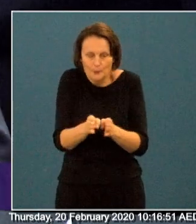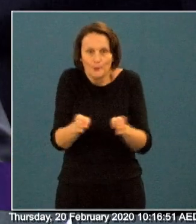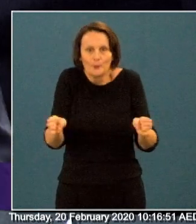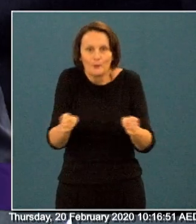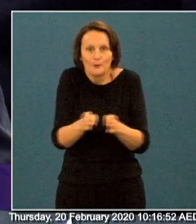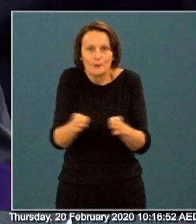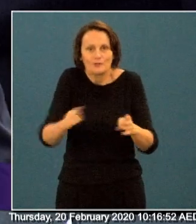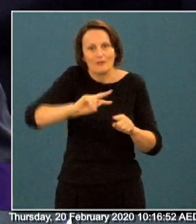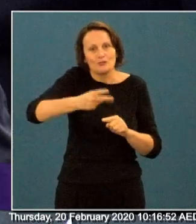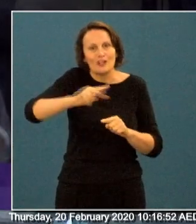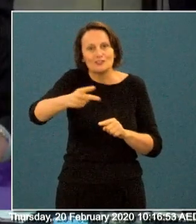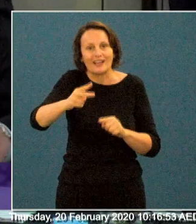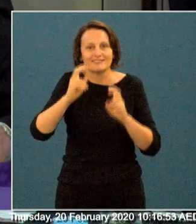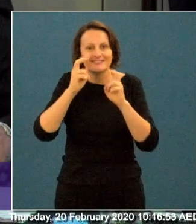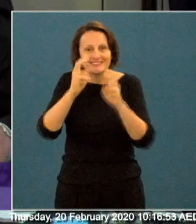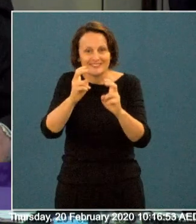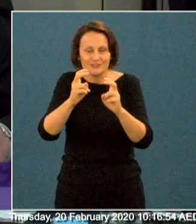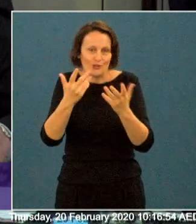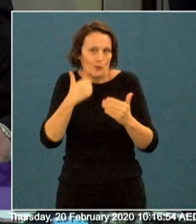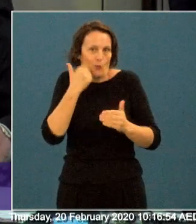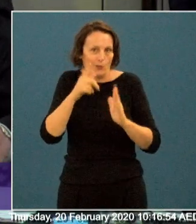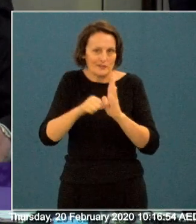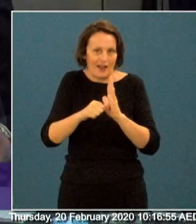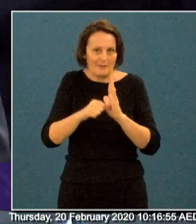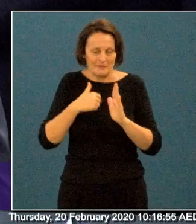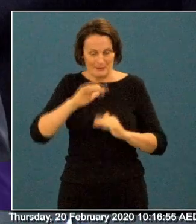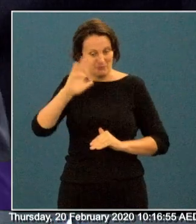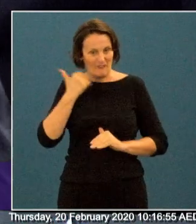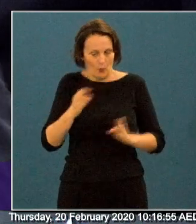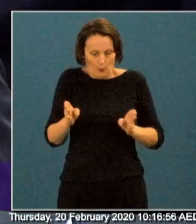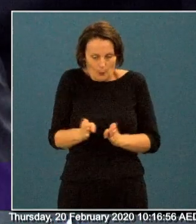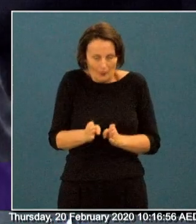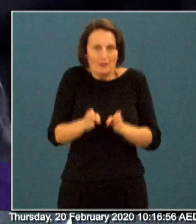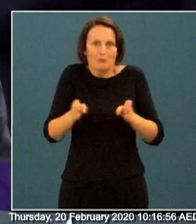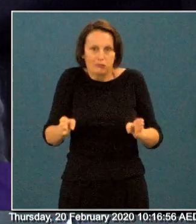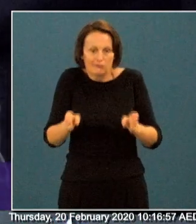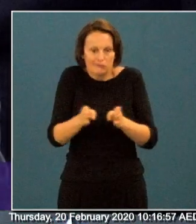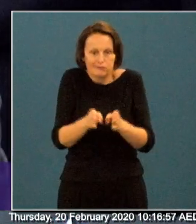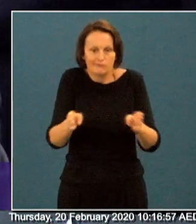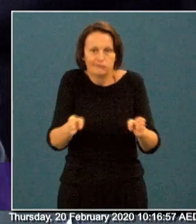Three foot six and four foot eight and a half. Five foot three. Yes. PROF LEEDER: Five foot three. Yes.